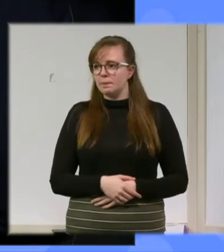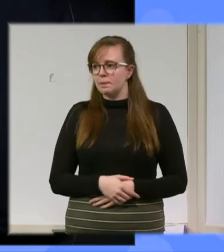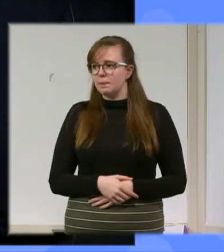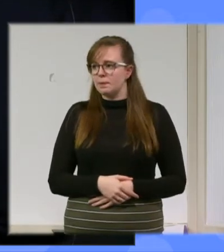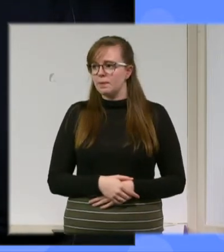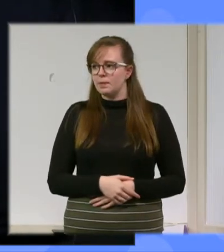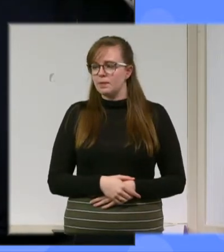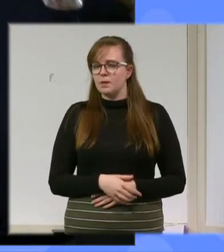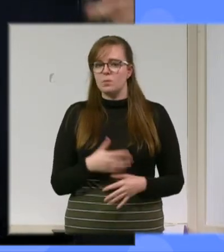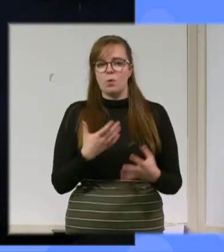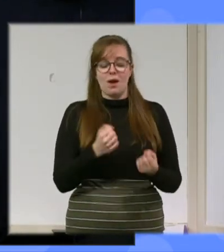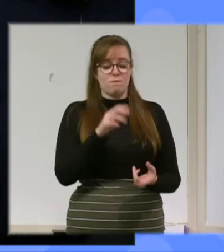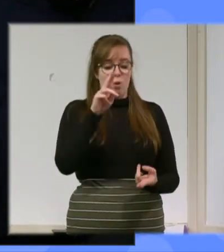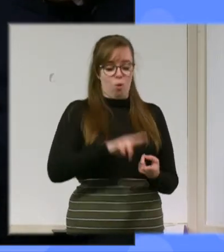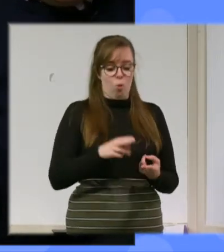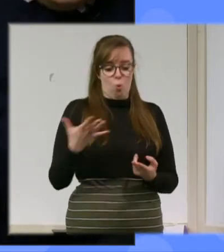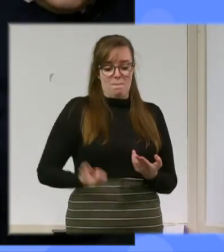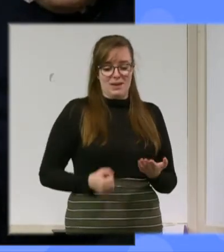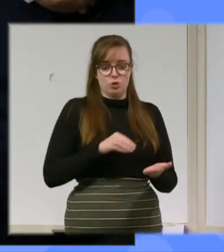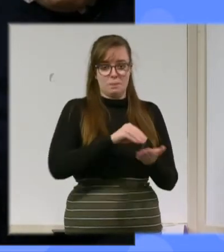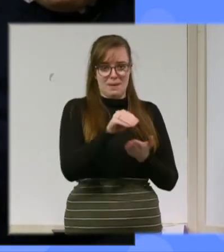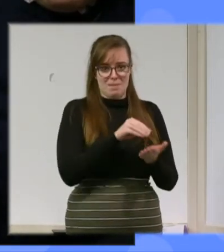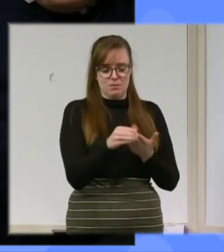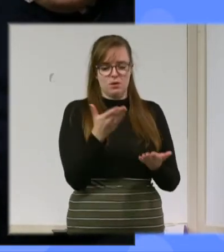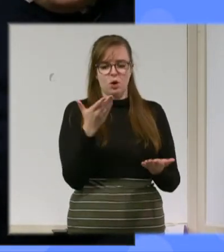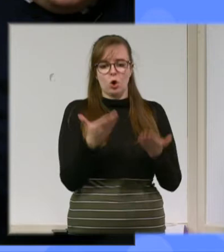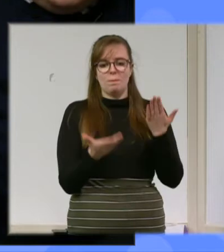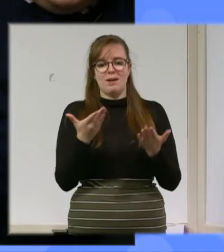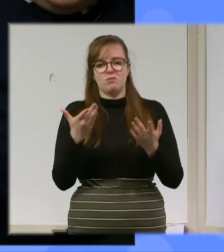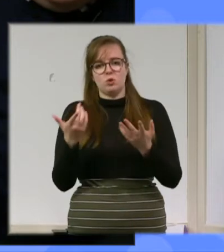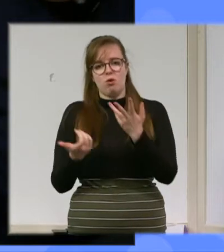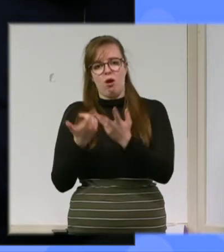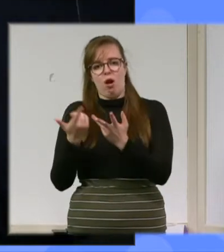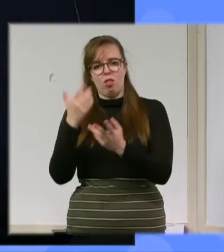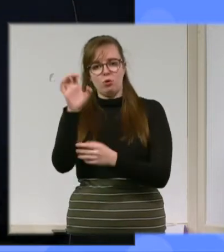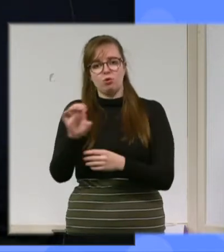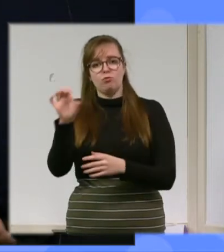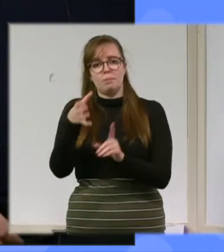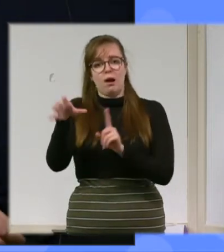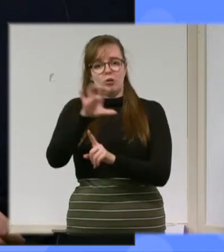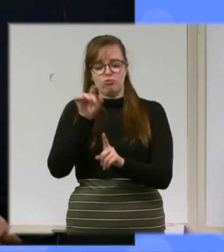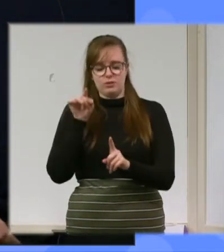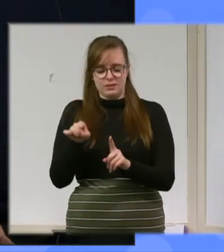overall pension payments compared to elsewhere in Europe is that we also need